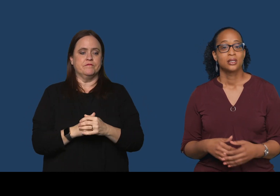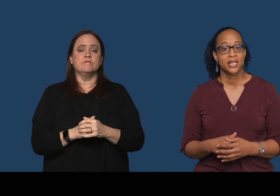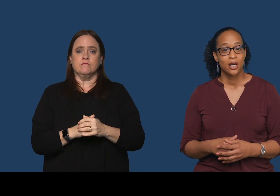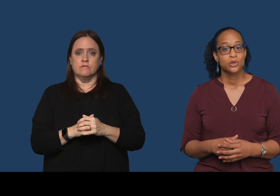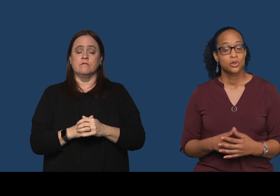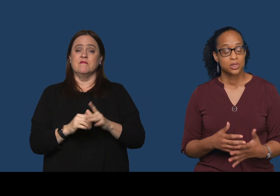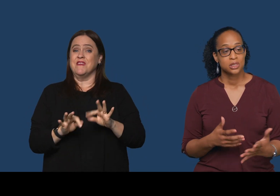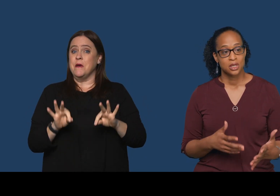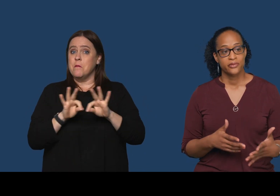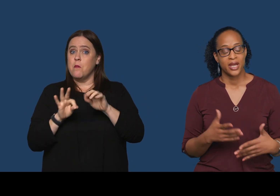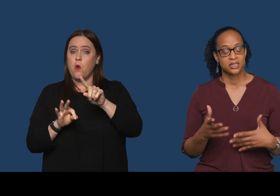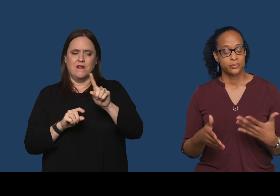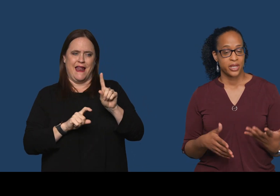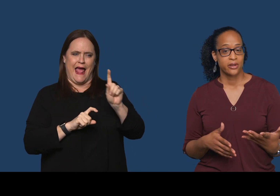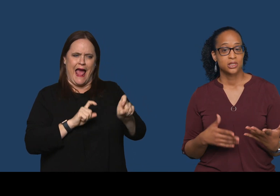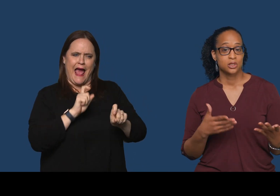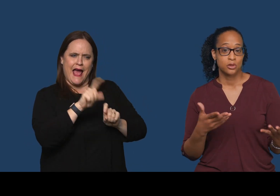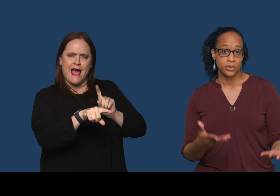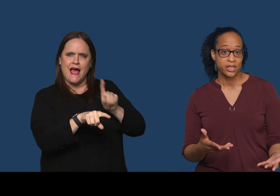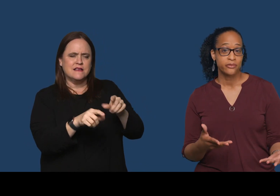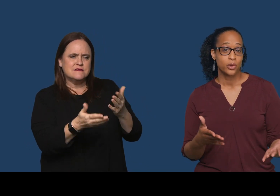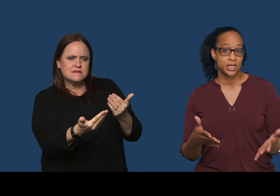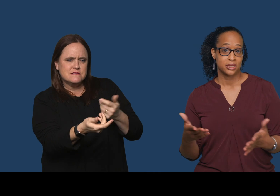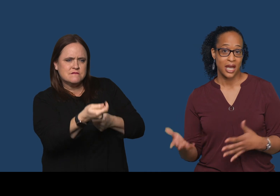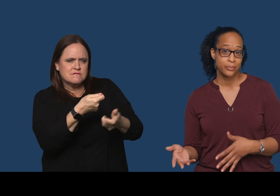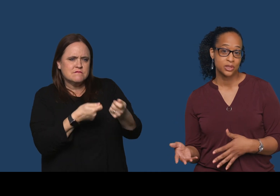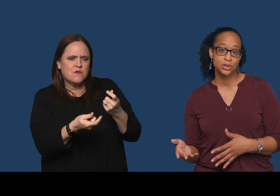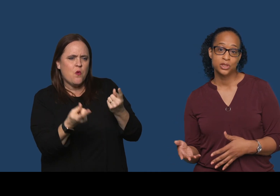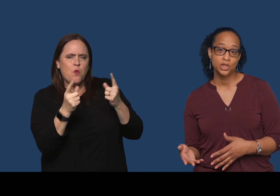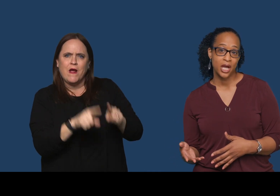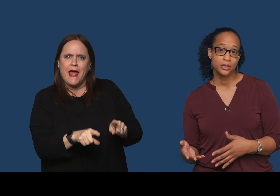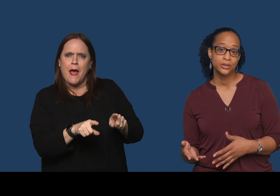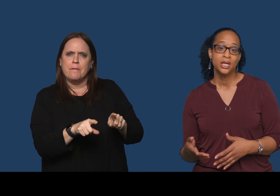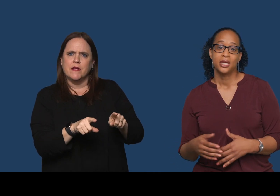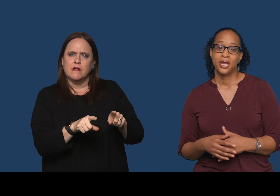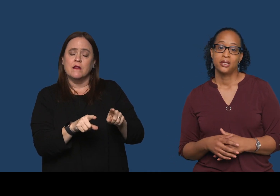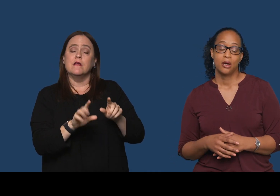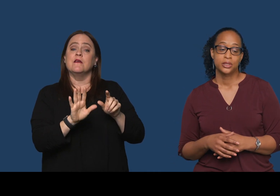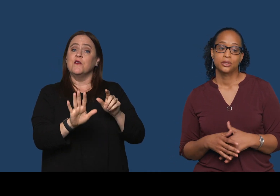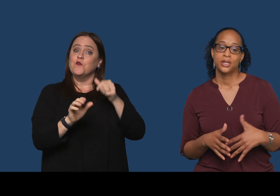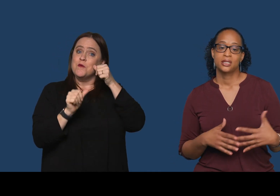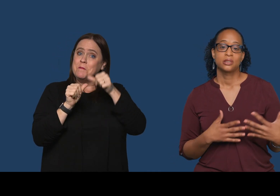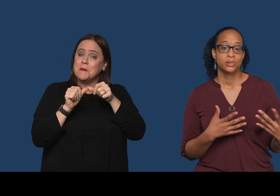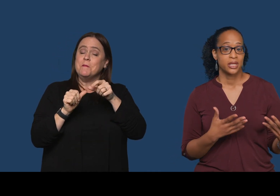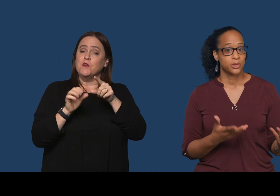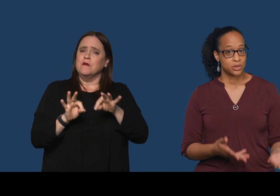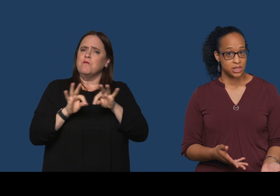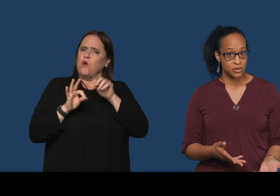Allow yourself as a parent to grieve what has happened to the child and also not to blame yourself.